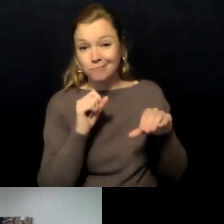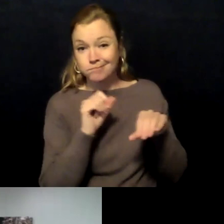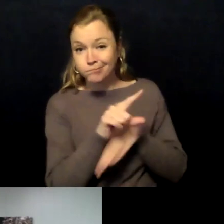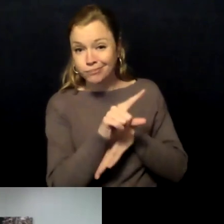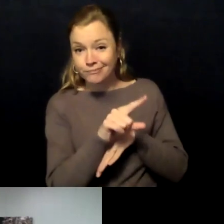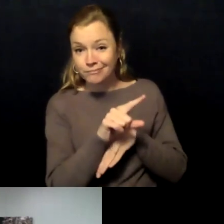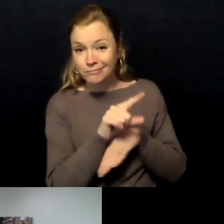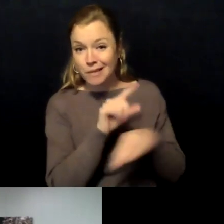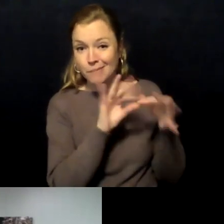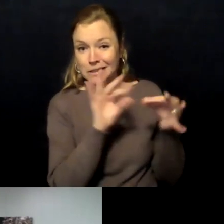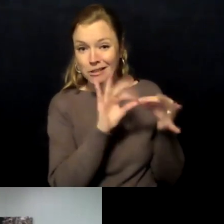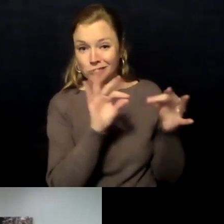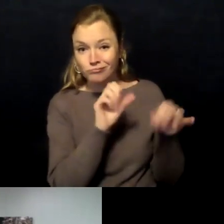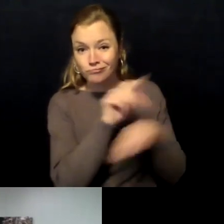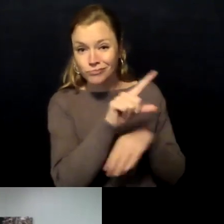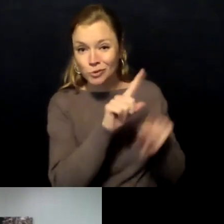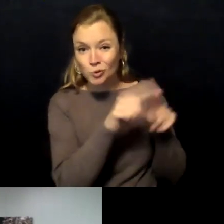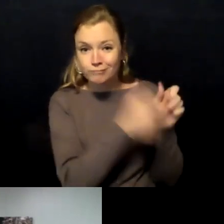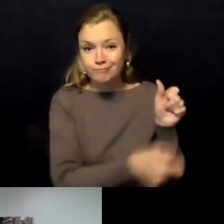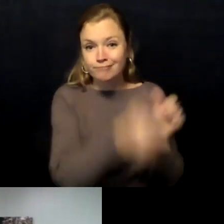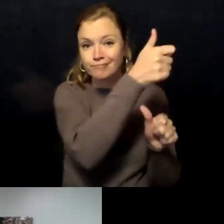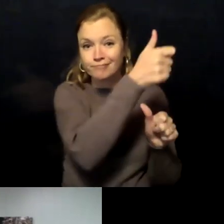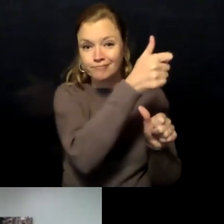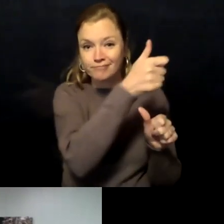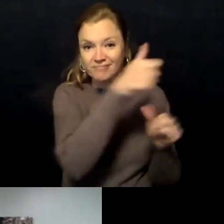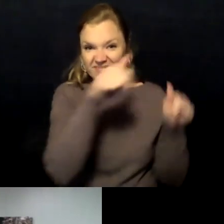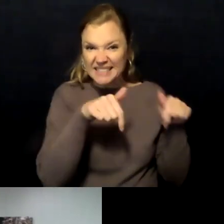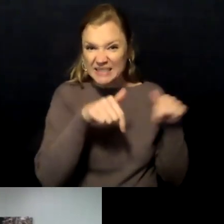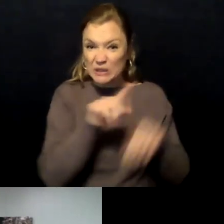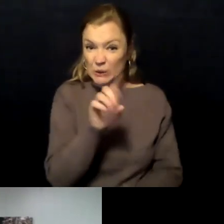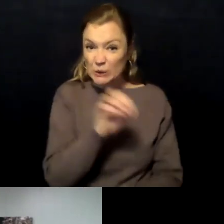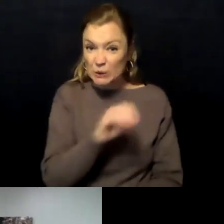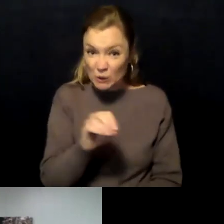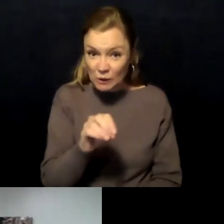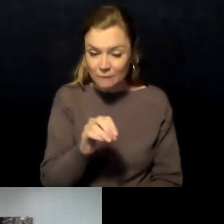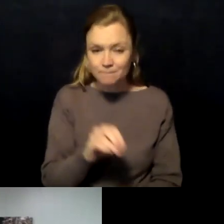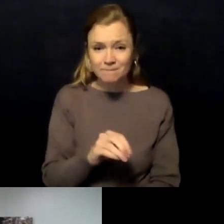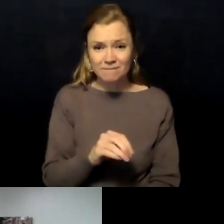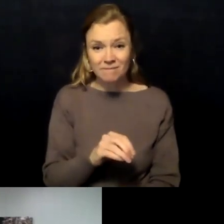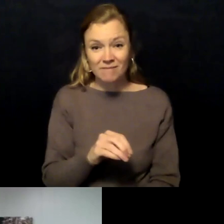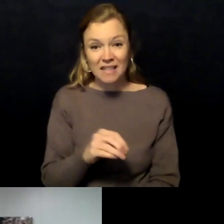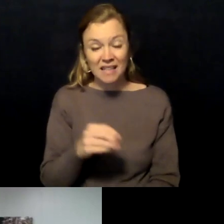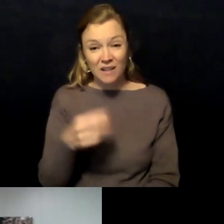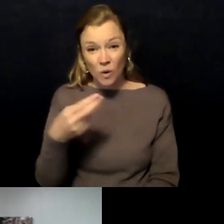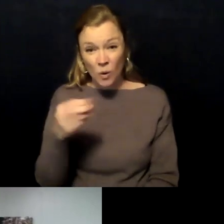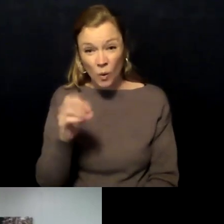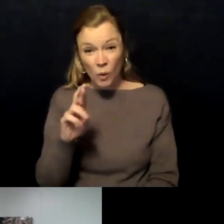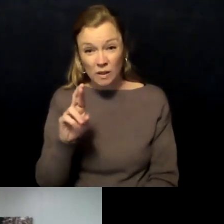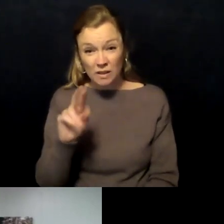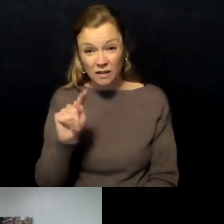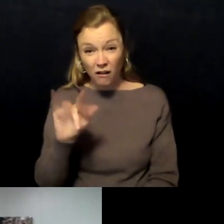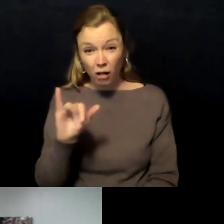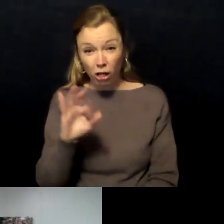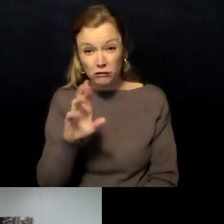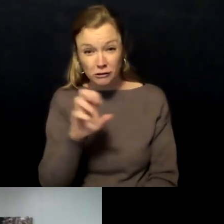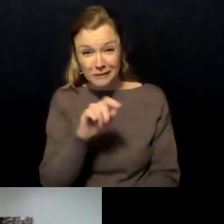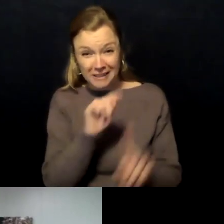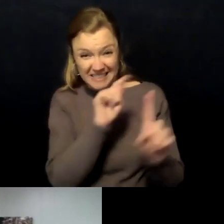and you know said "I'm really interested in this field of zoo horticulture, can you help me? Could you tell me about it?"